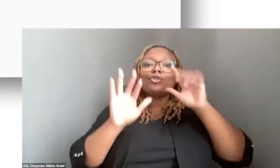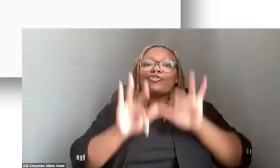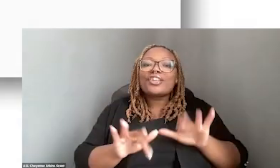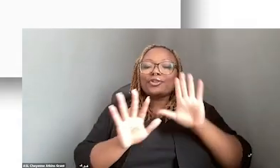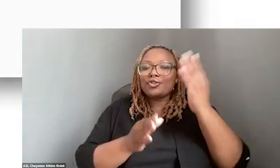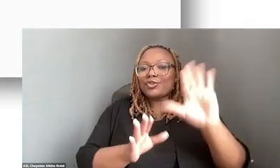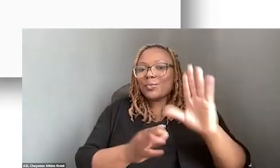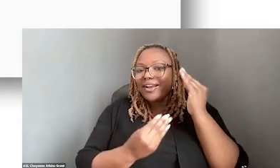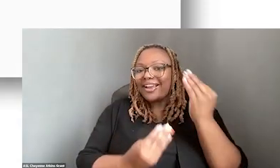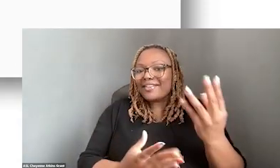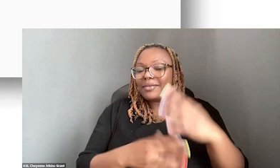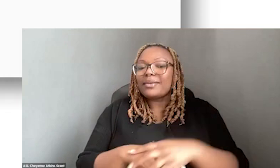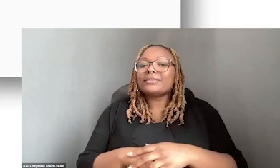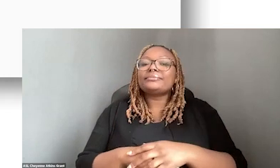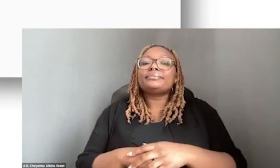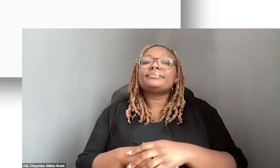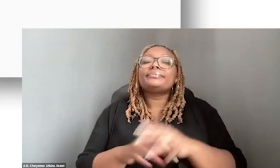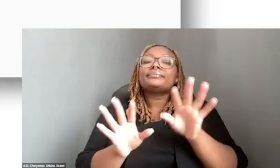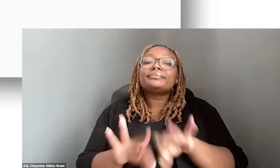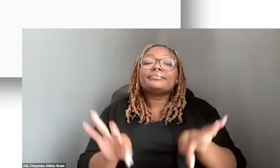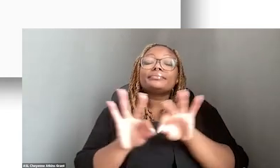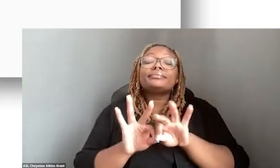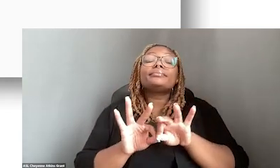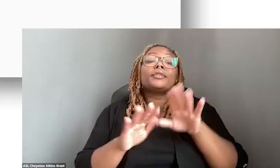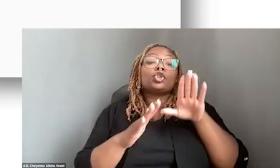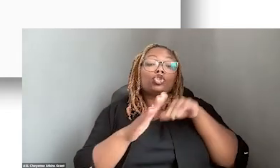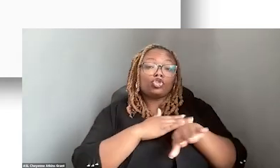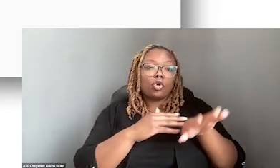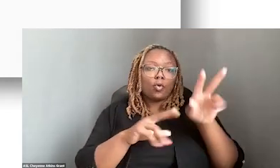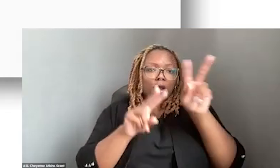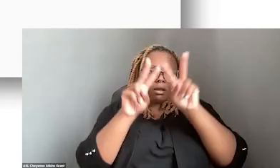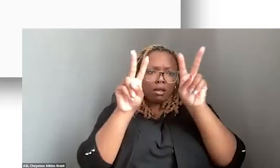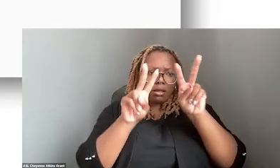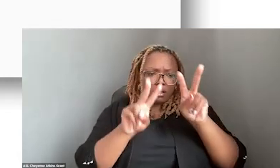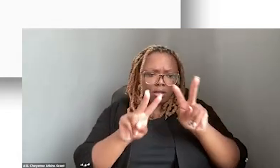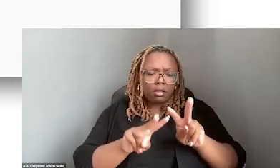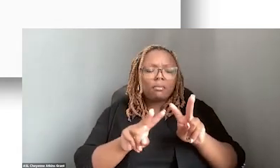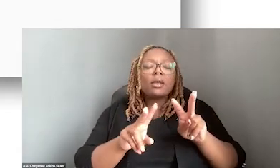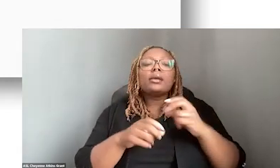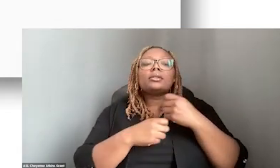A quick hint is to go in and examine these. Most likely it's because the new fields --